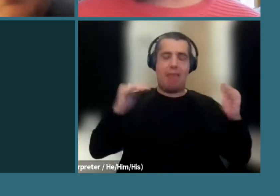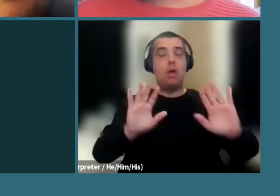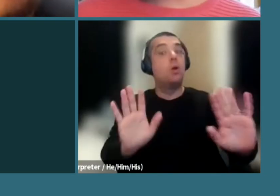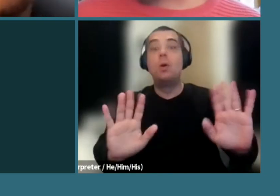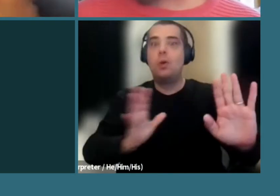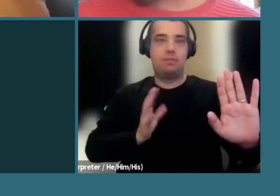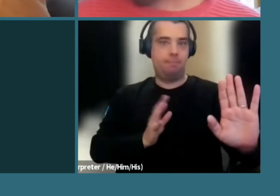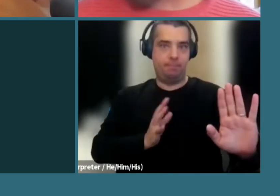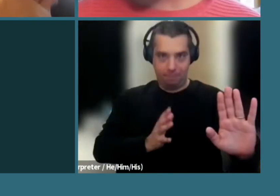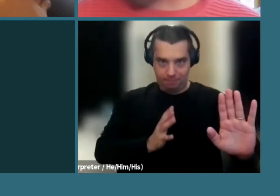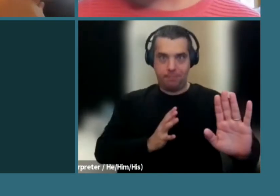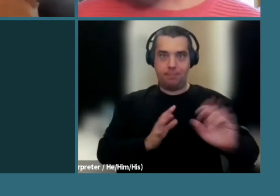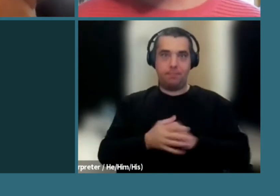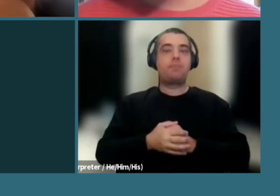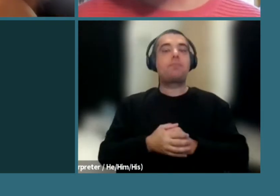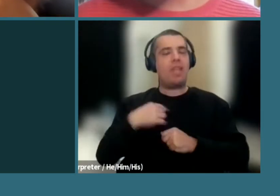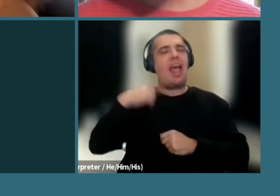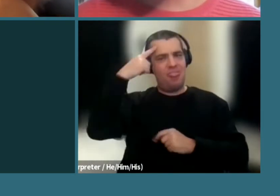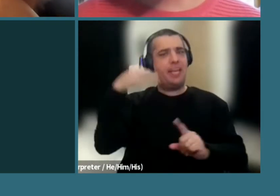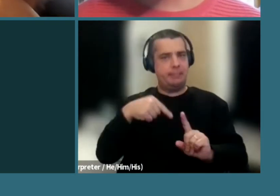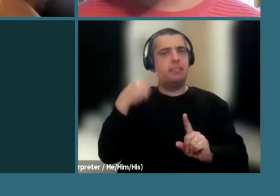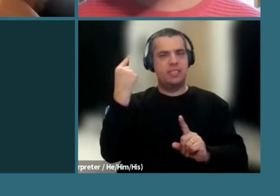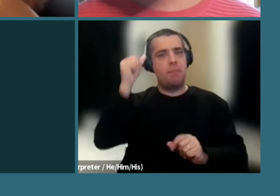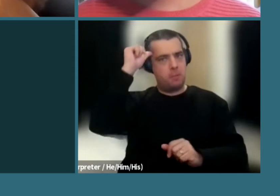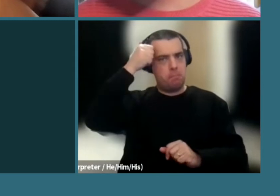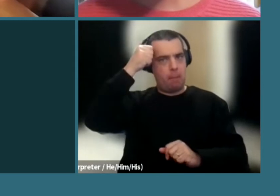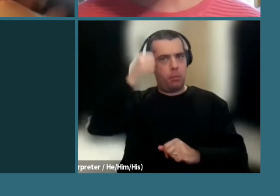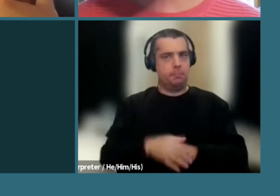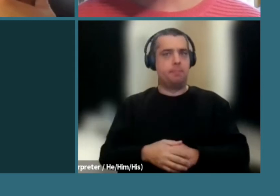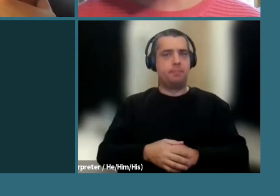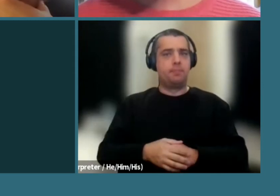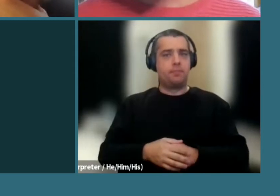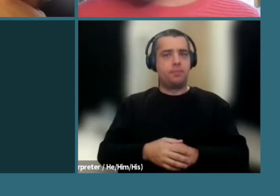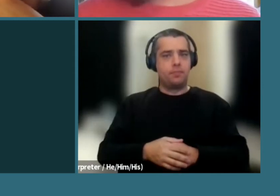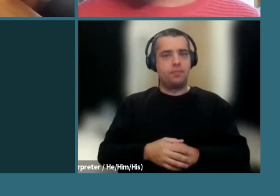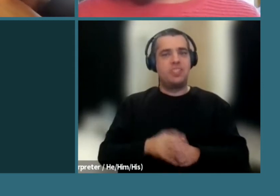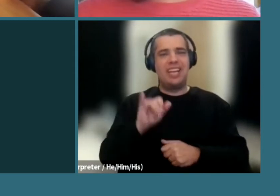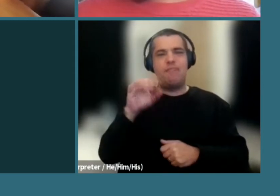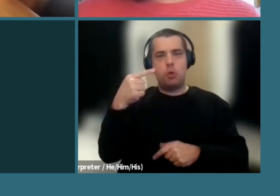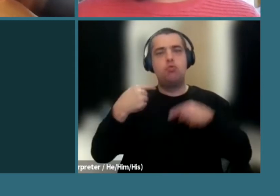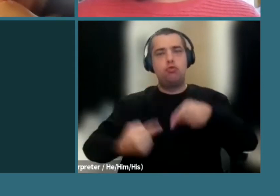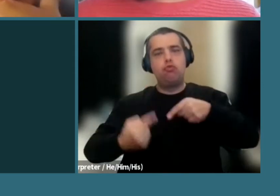So I think that's something to remember, when having difficulties or challenges with an image.